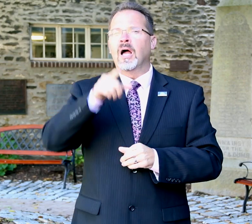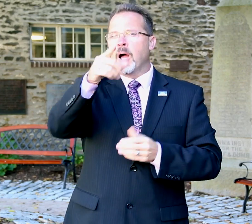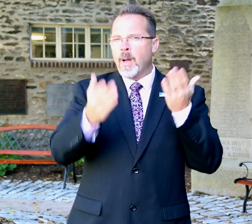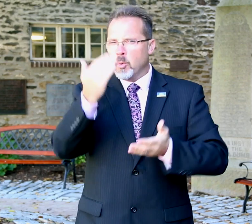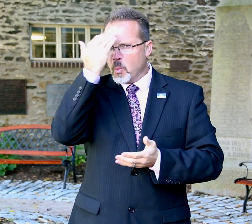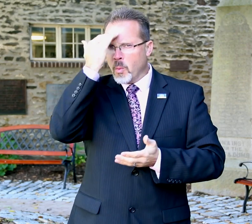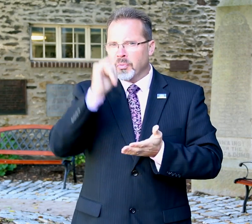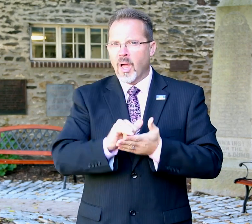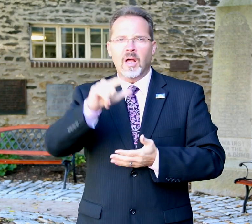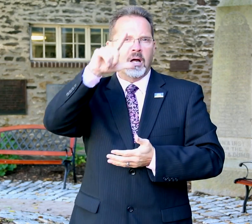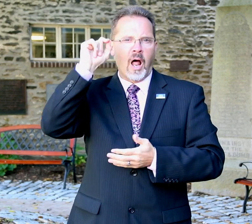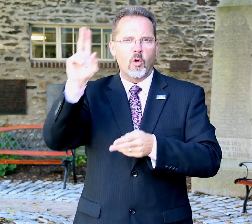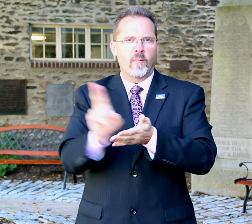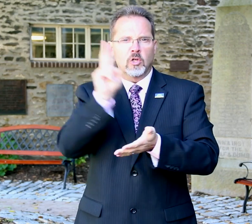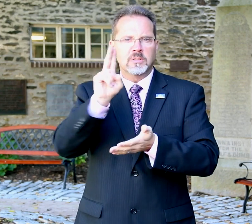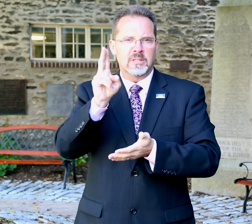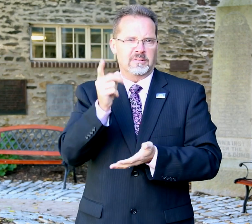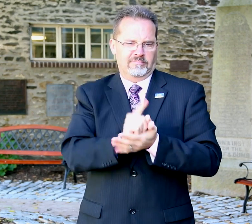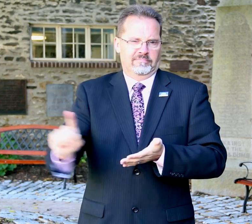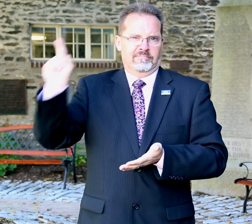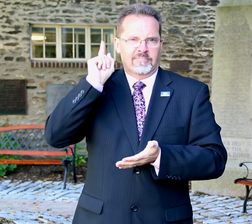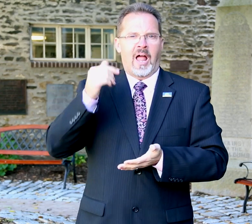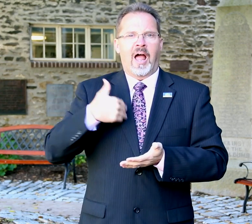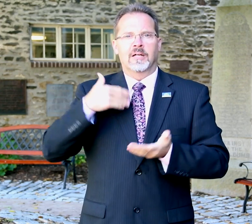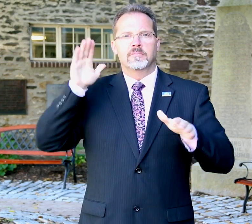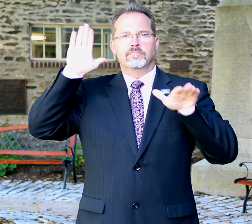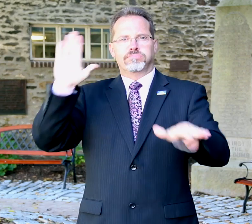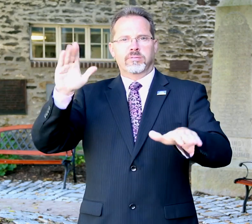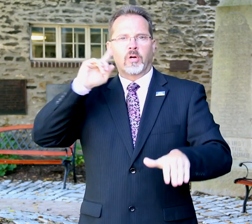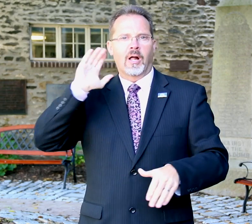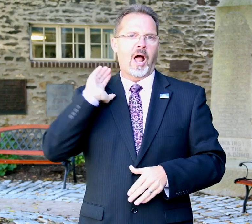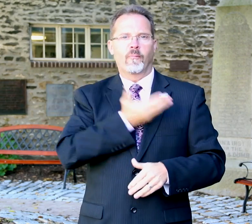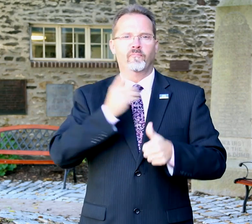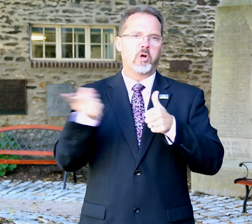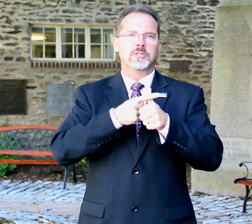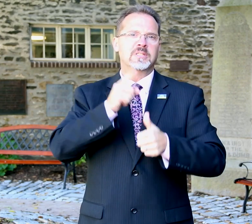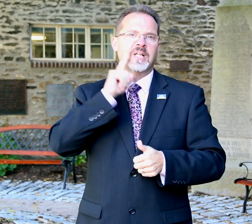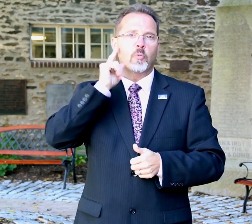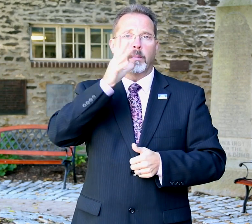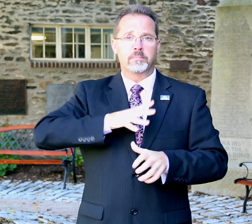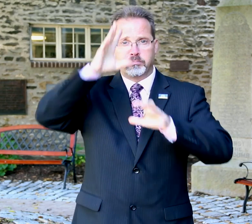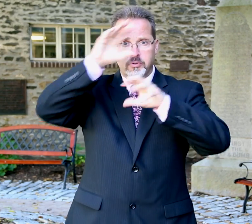Now, maybe you know that Gallaudet University last week had the inauguration of our first deaf woman President.